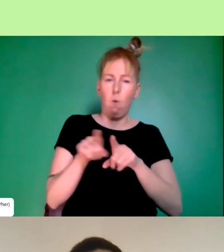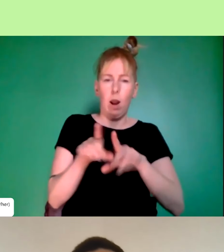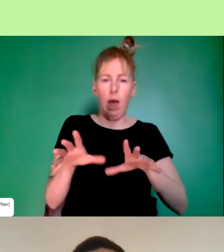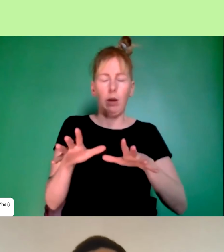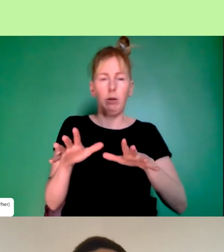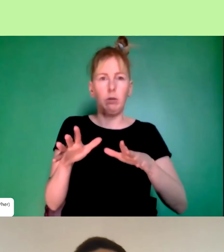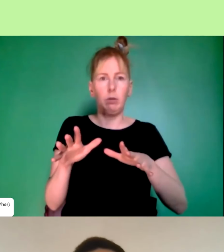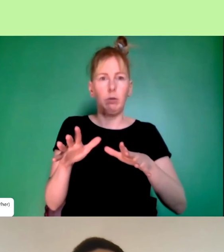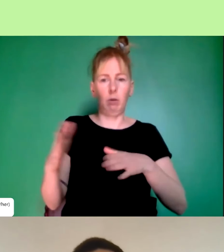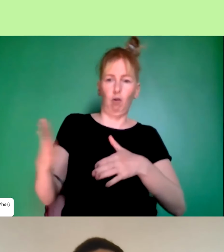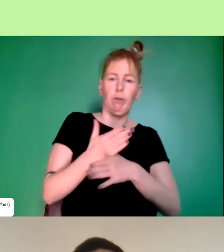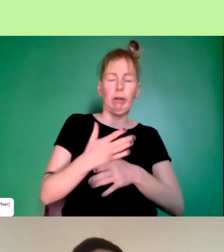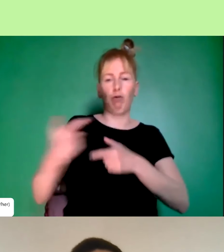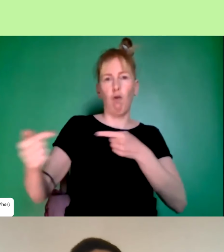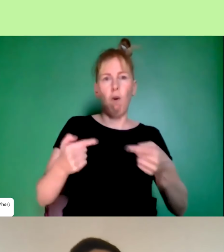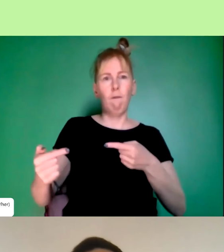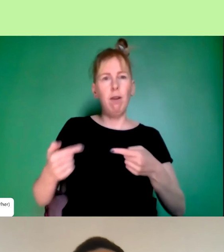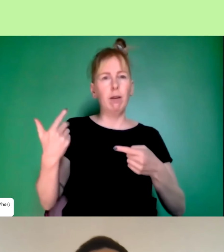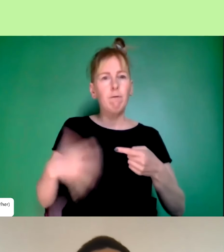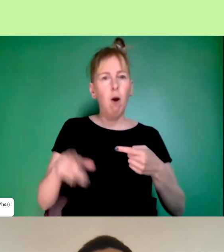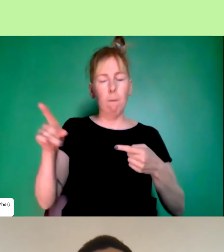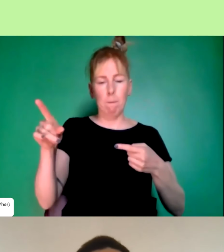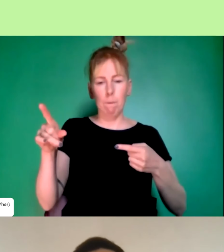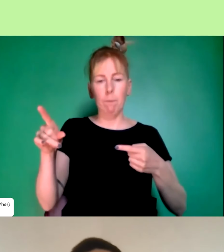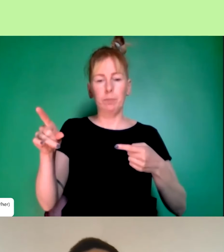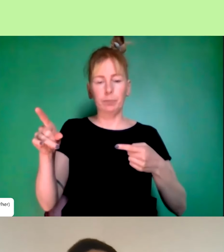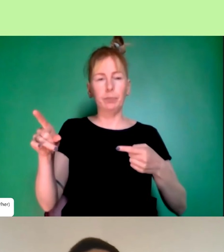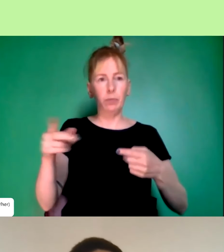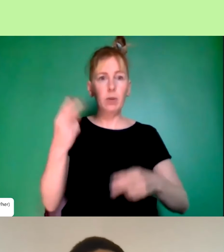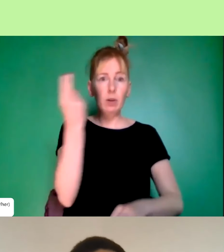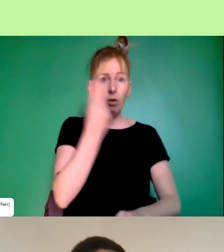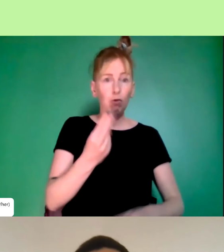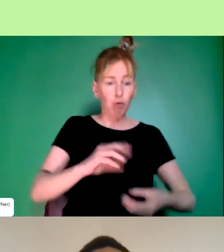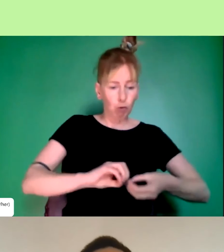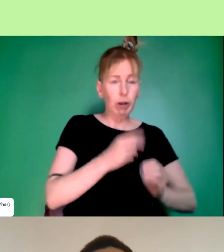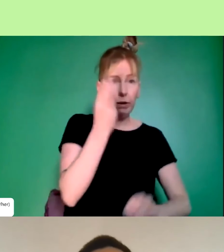like the conflict between the like administrator and the creative individual, like, how do